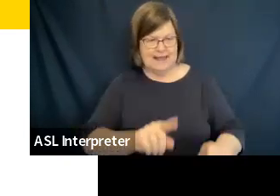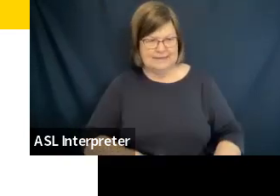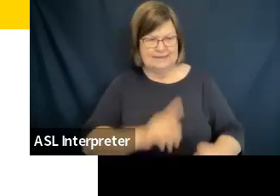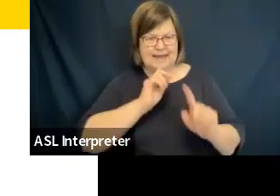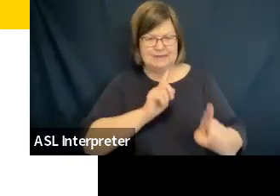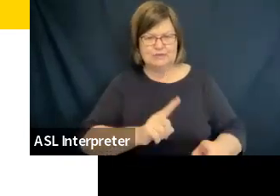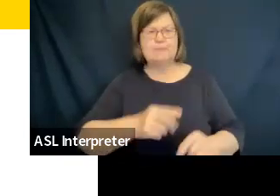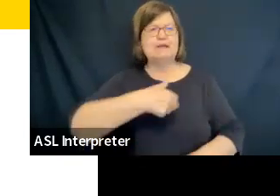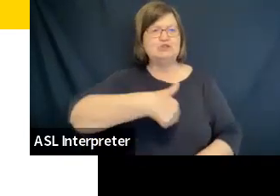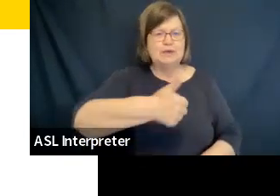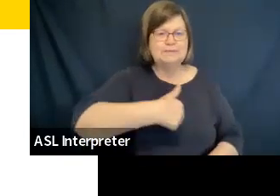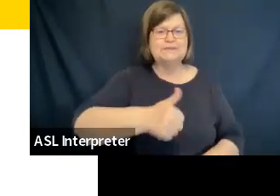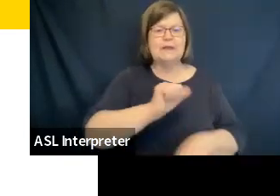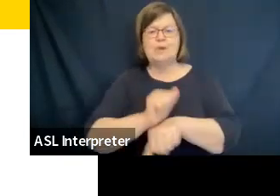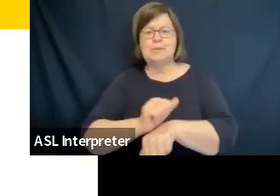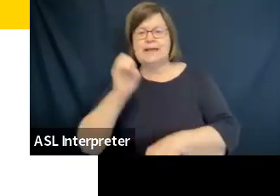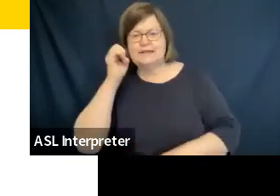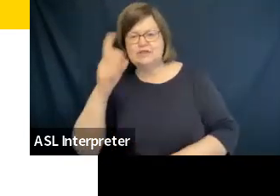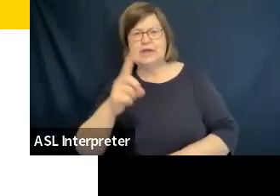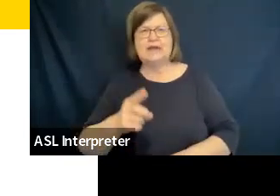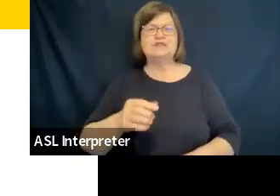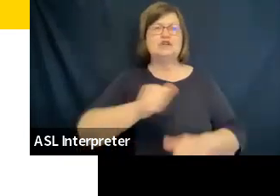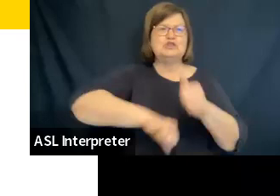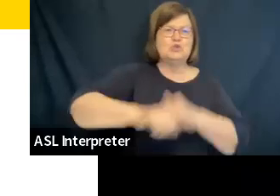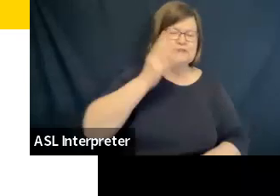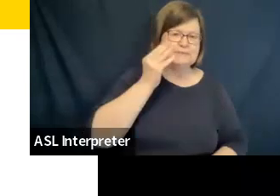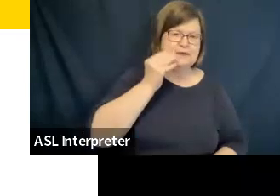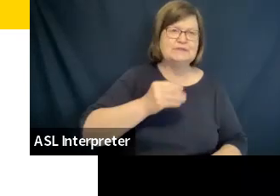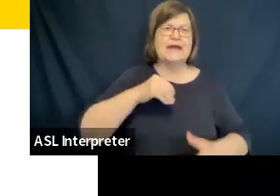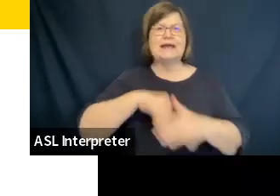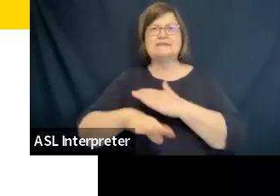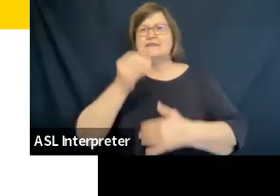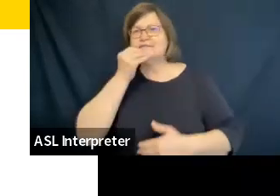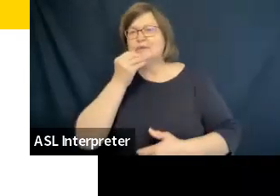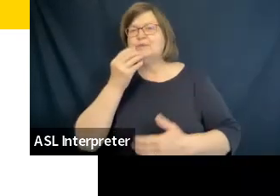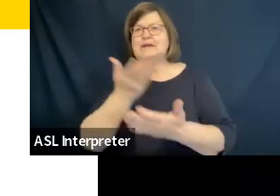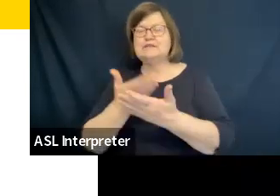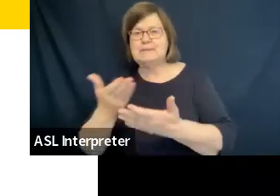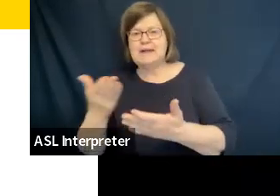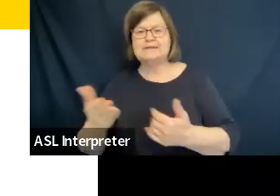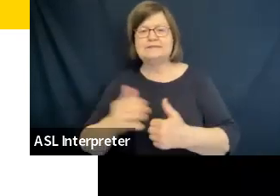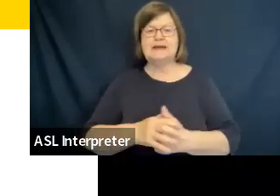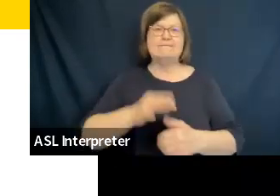employment, education, social experiences, access to food, meals and supplies, loading,